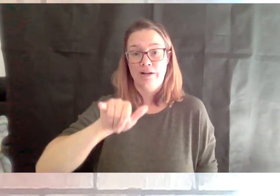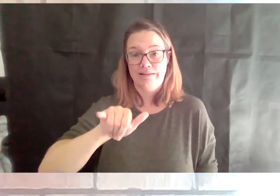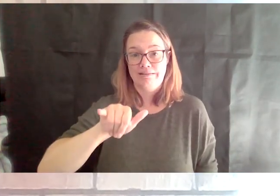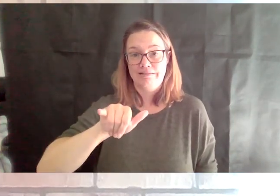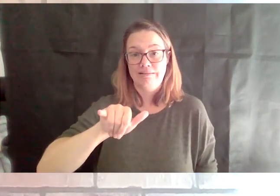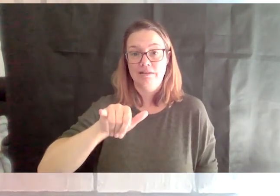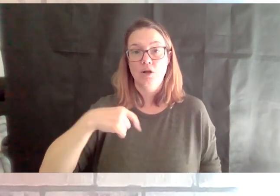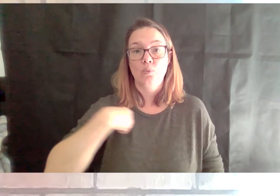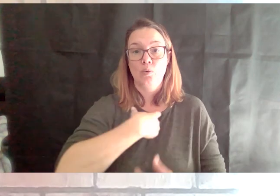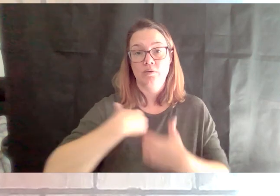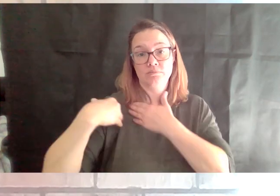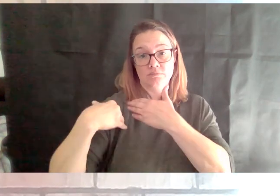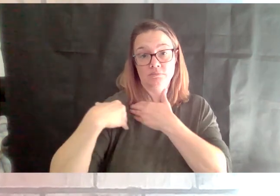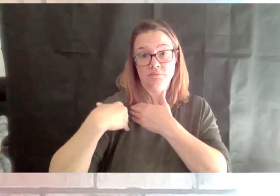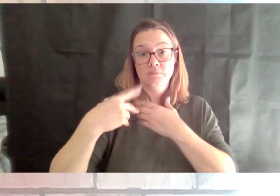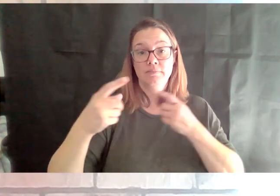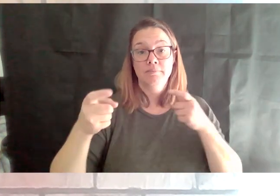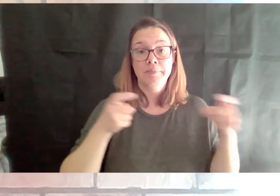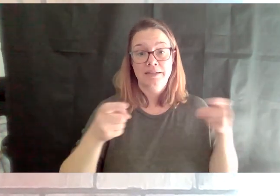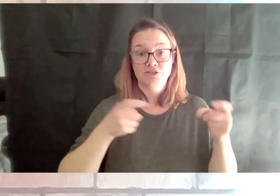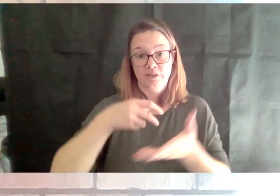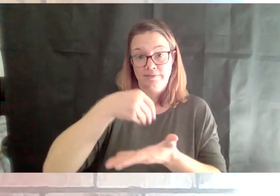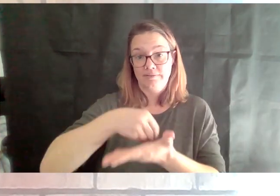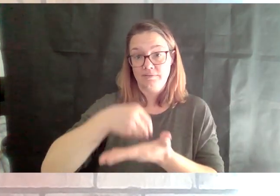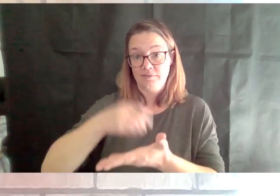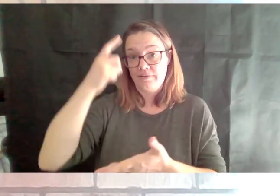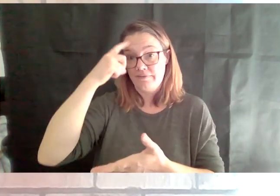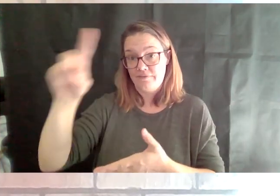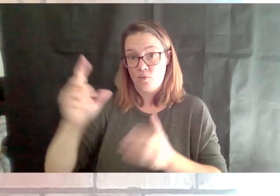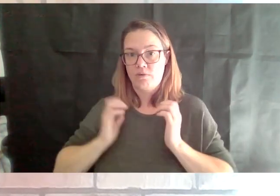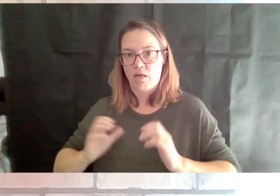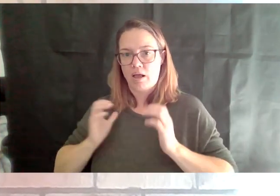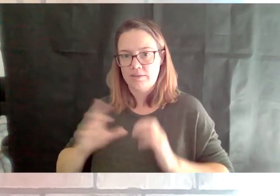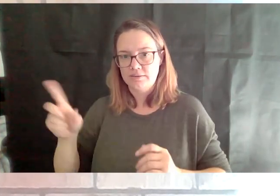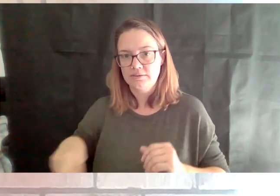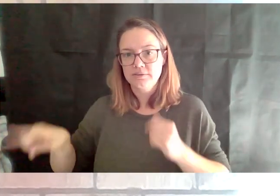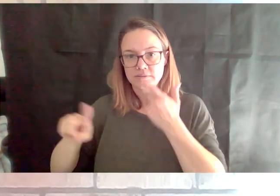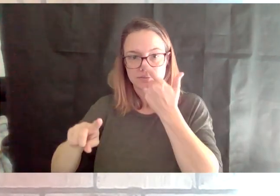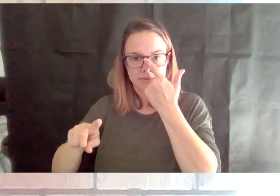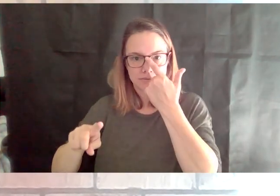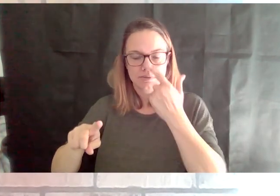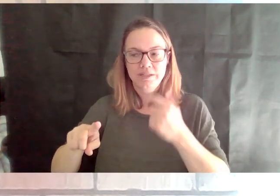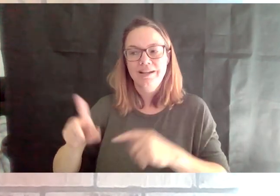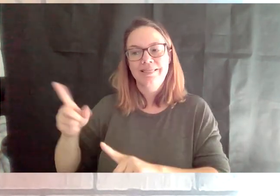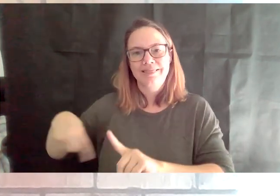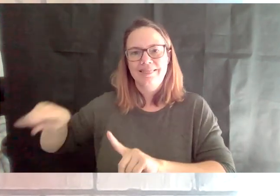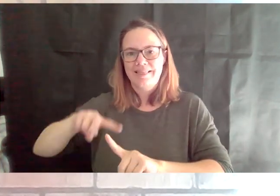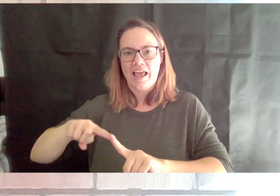we're charged with managing funds for these clients, it kind of tends to breed a natural sense